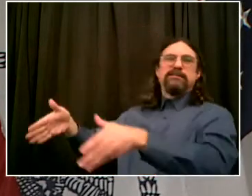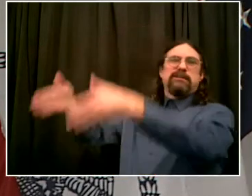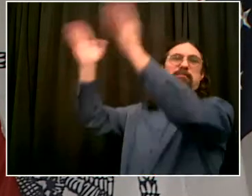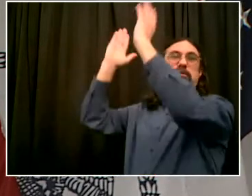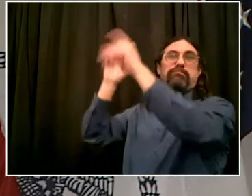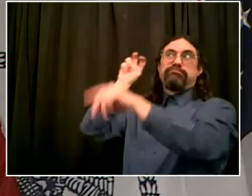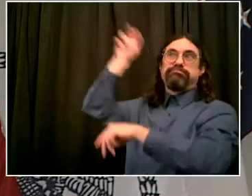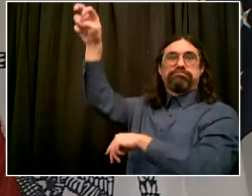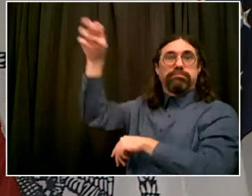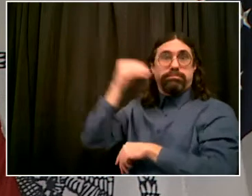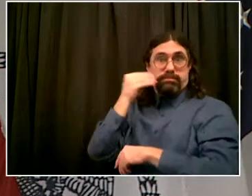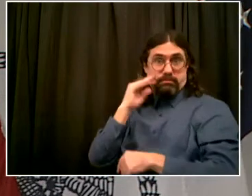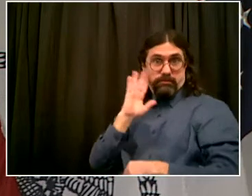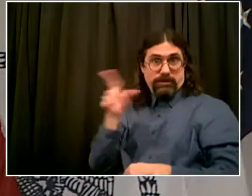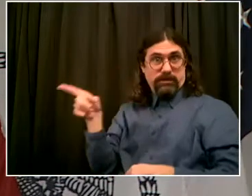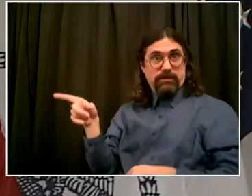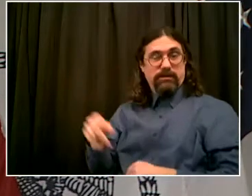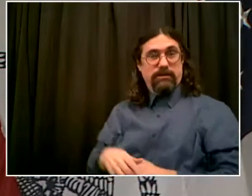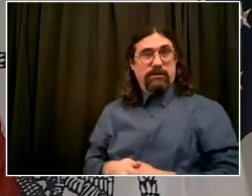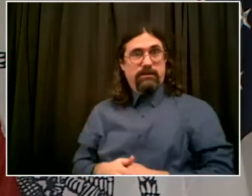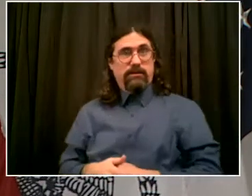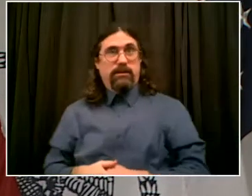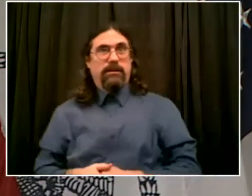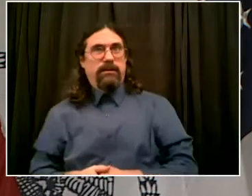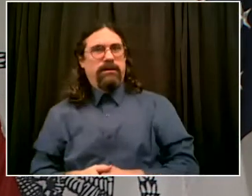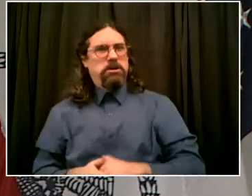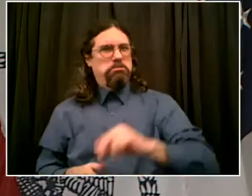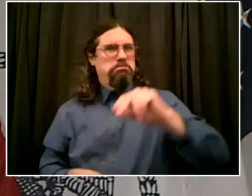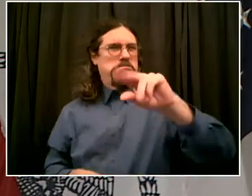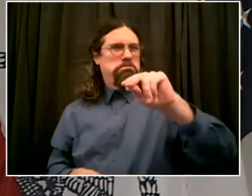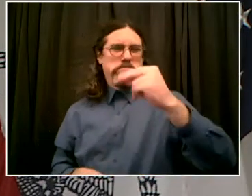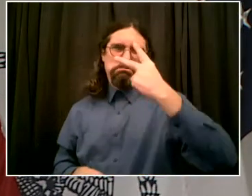PESCICIFIC BUBU T BECAUSE HE'S GOTTEN THE MEMO THAT THERE IS TREMENDOUS DISCOMFORT WITH